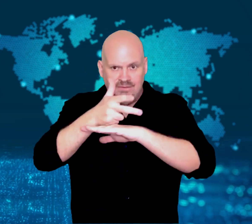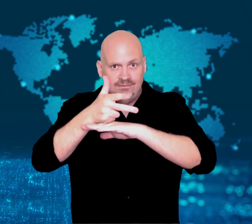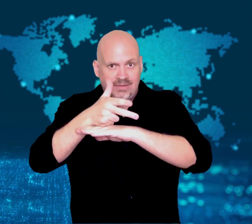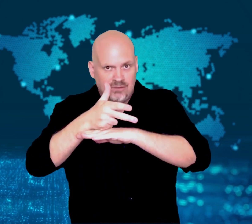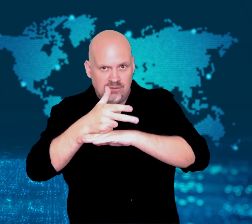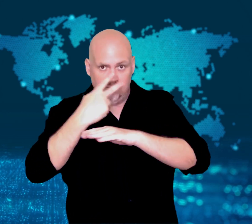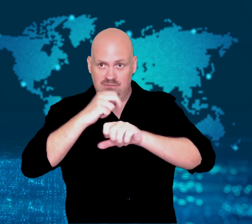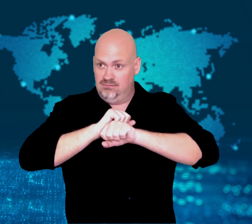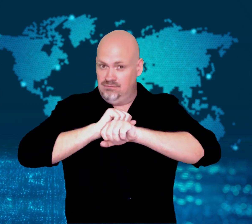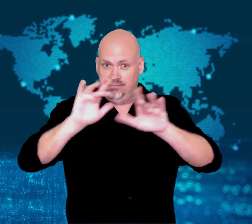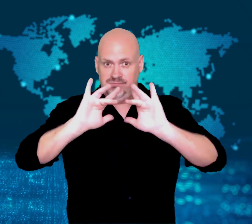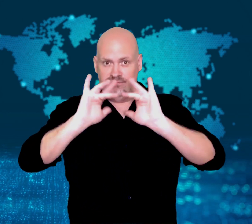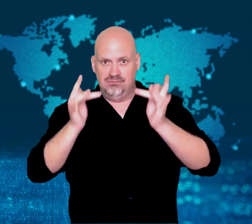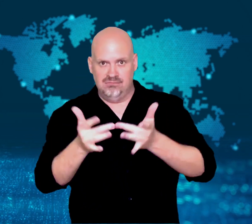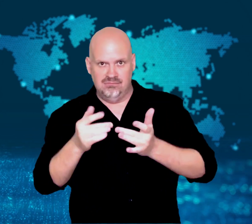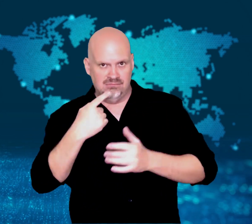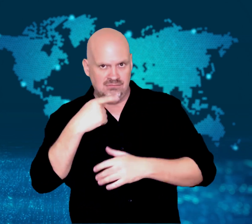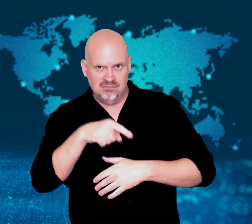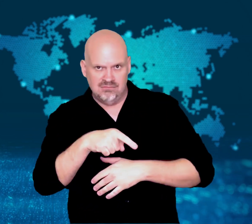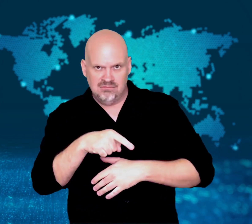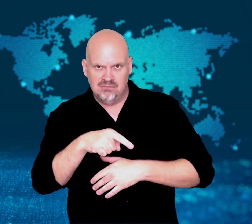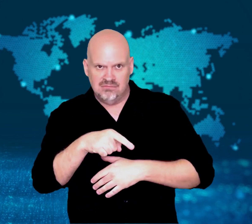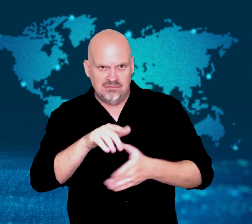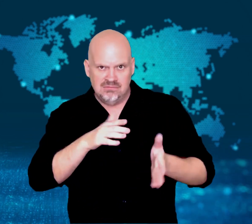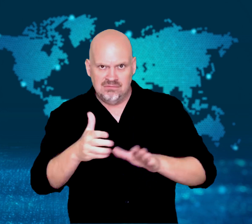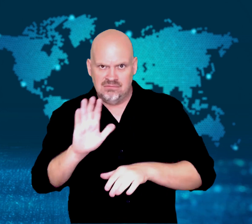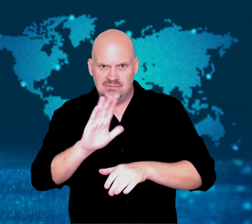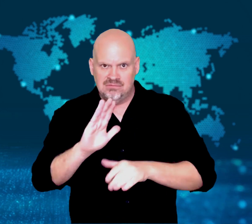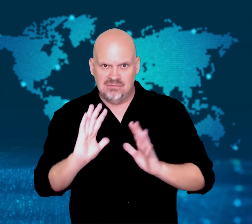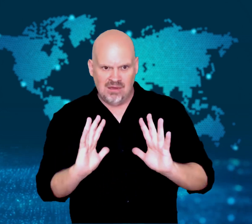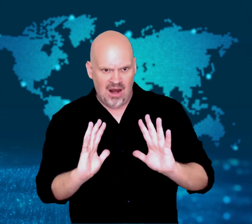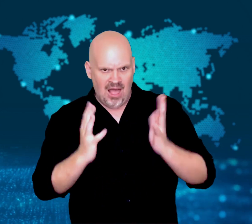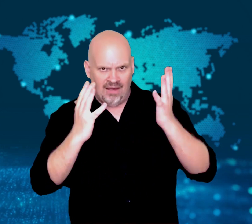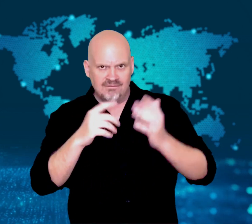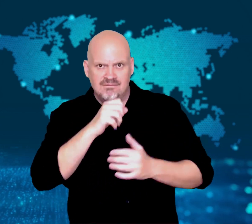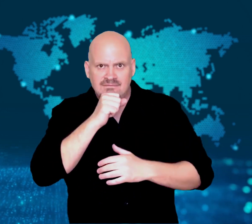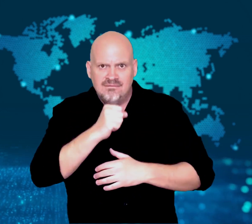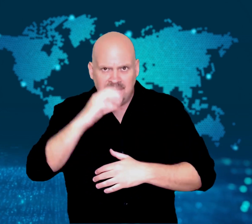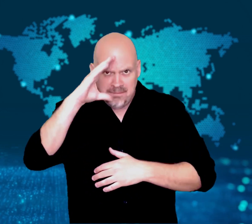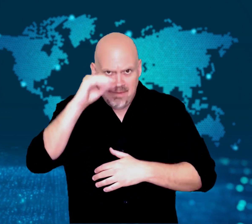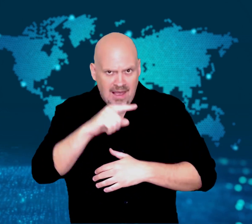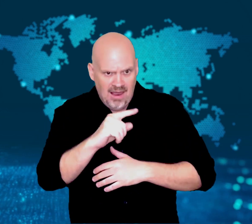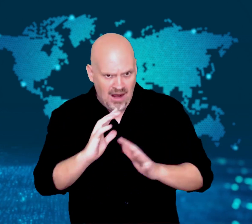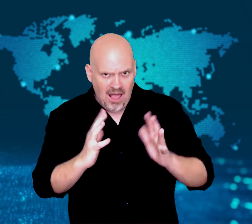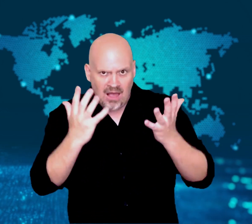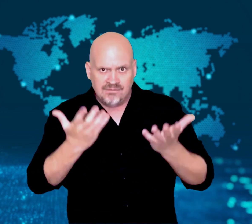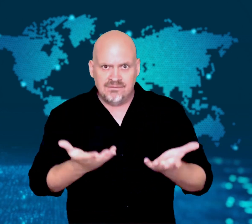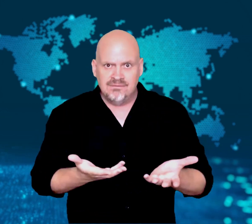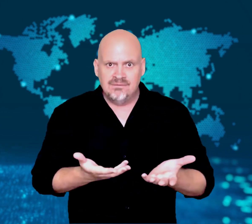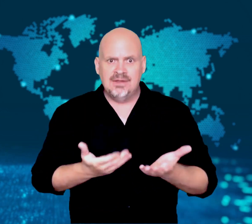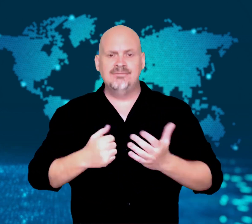insisting the senior citizen inside was still alive.